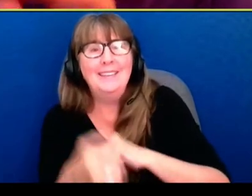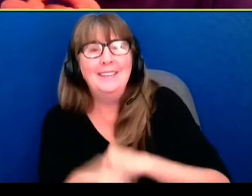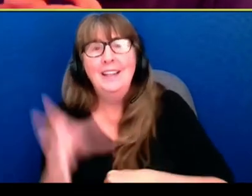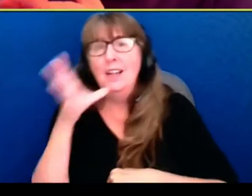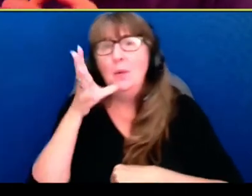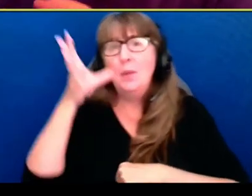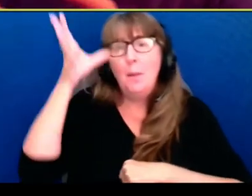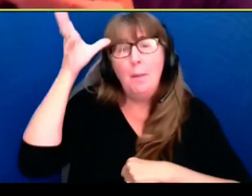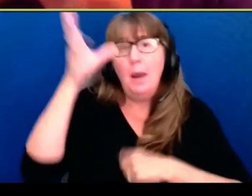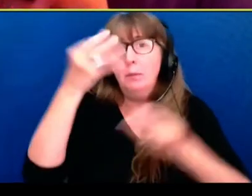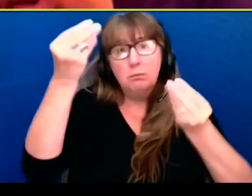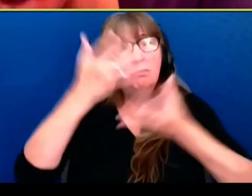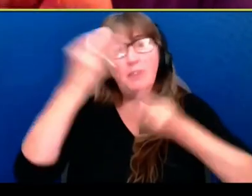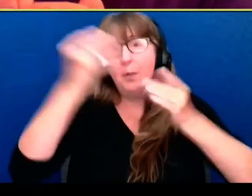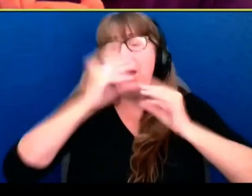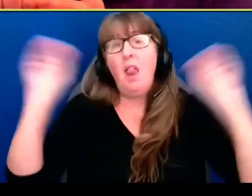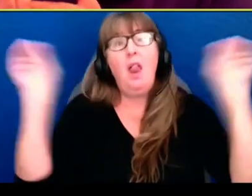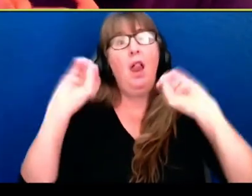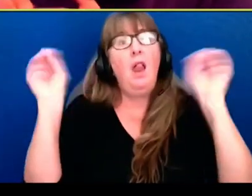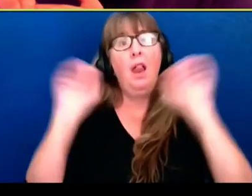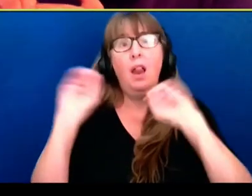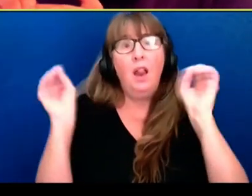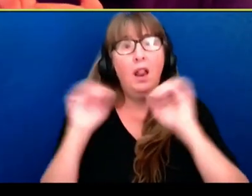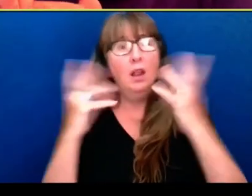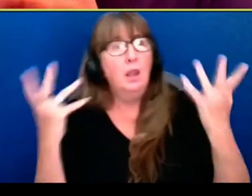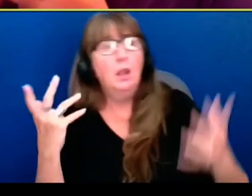information. When a parent walks into an IEP meeting,